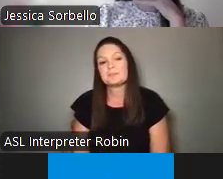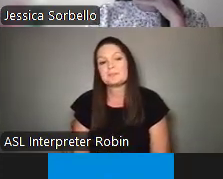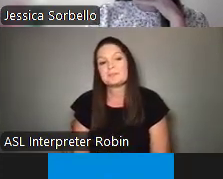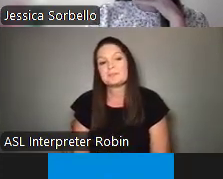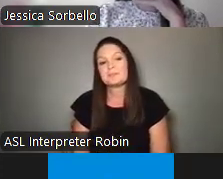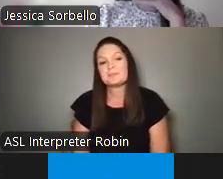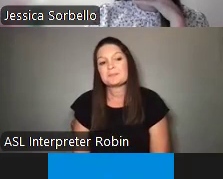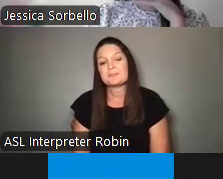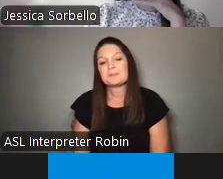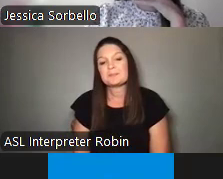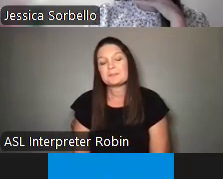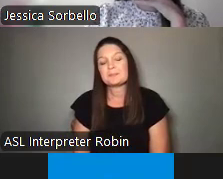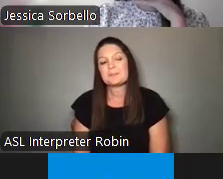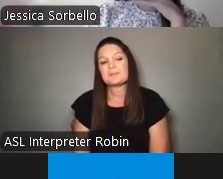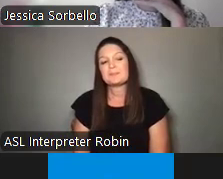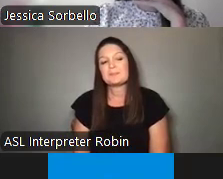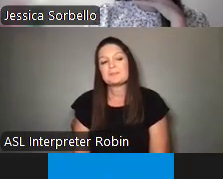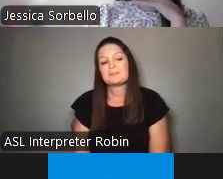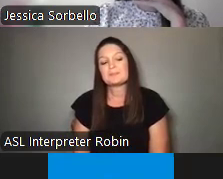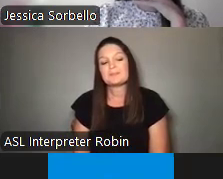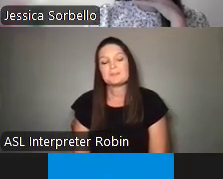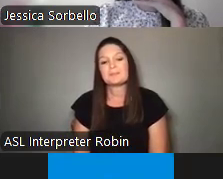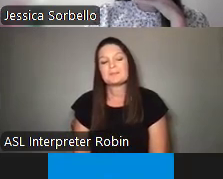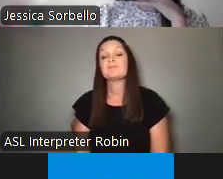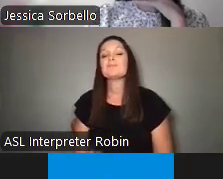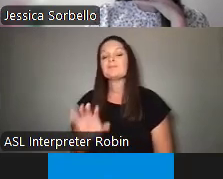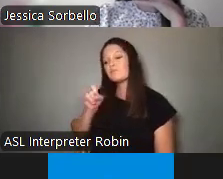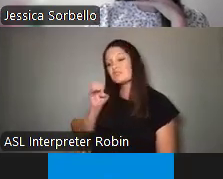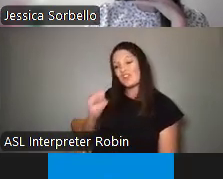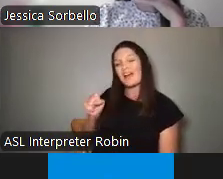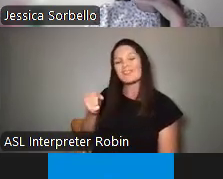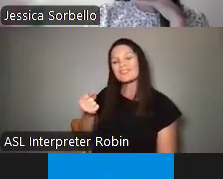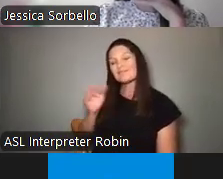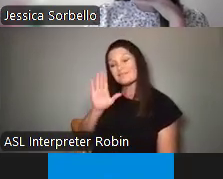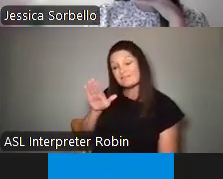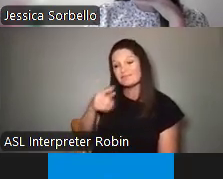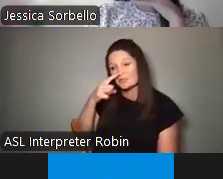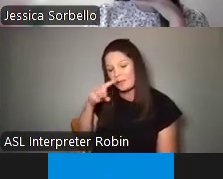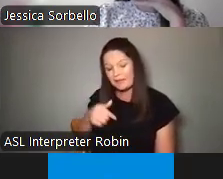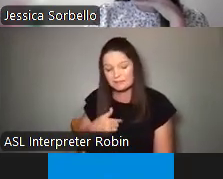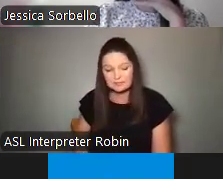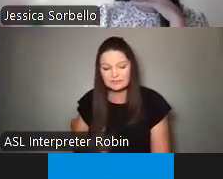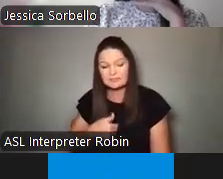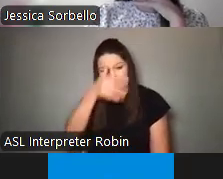I mean the other side of